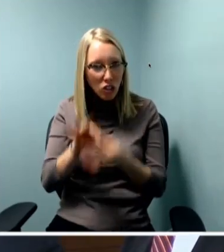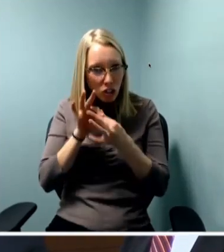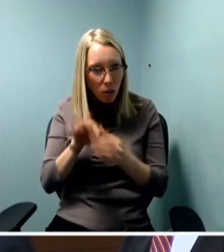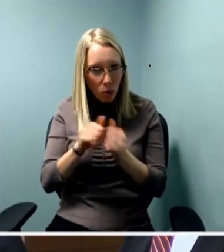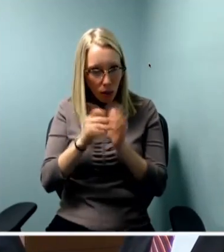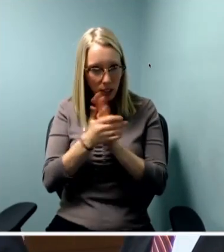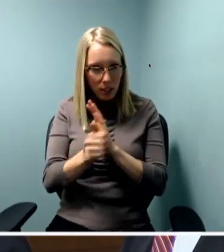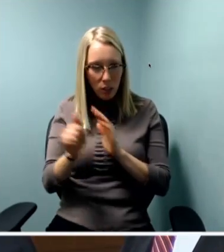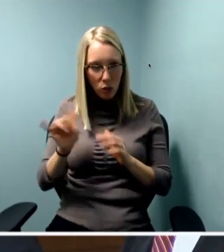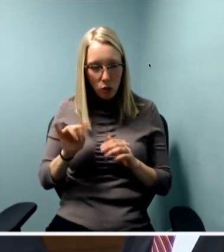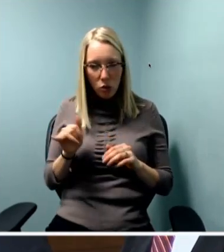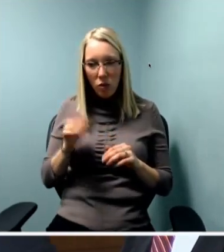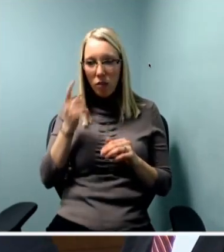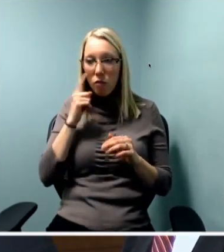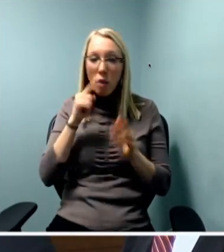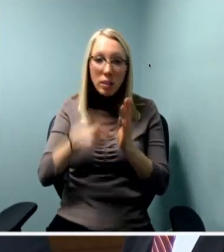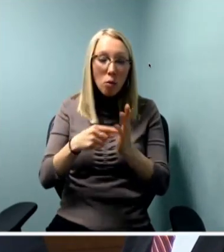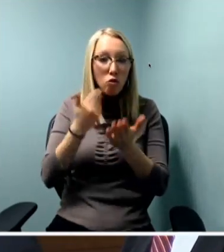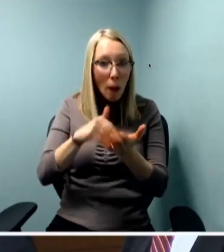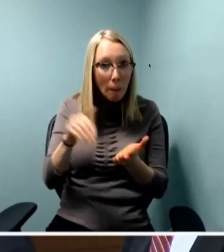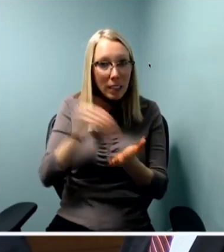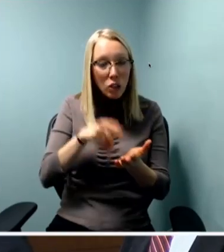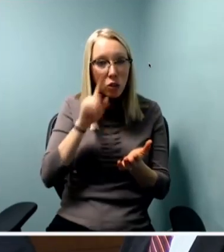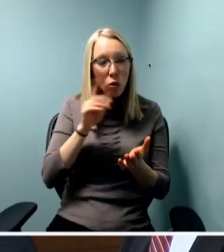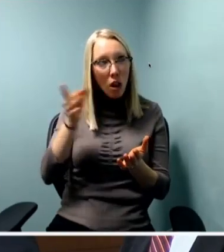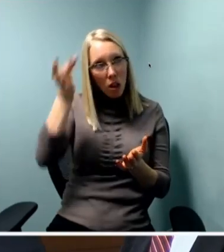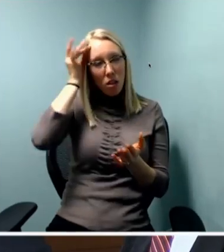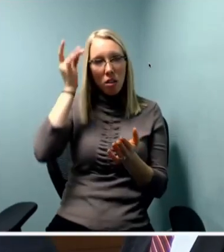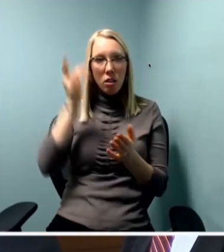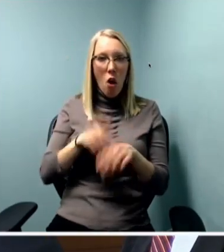So, repetition you're talking about, you're talking about physical ownership,